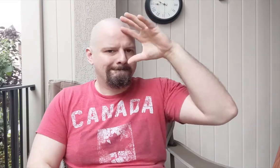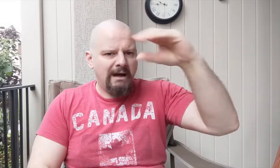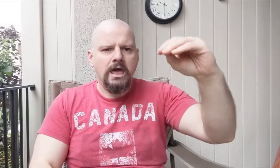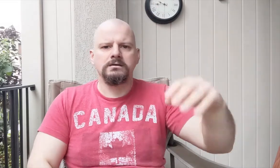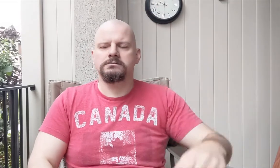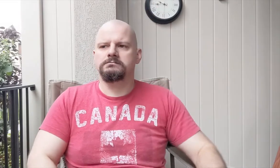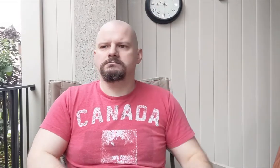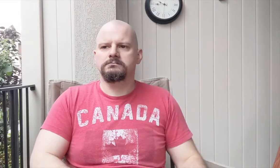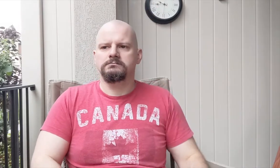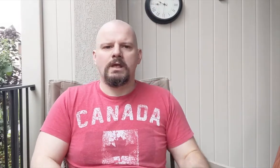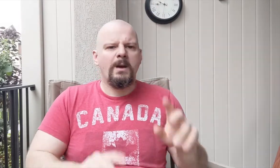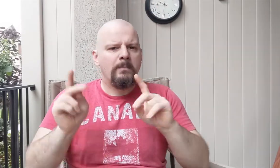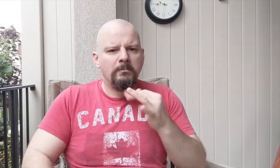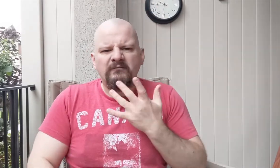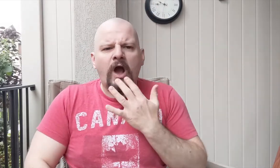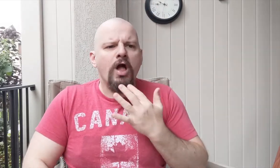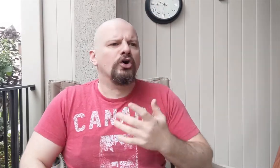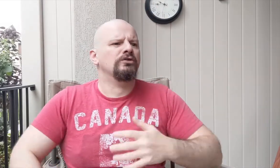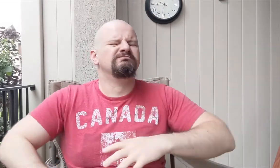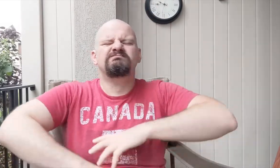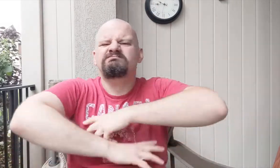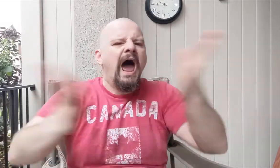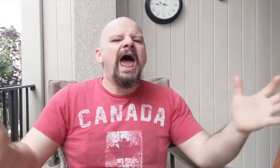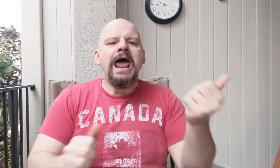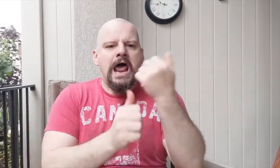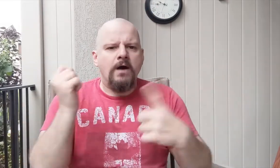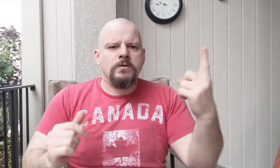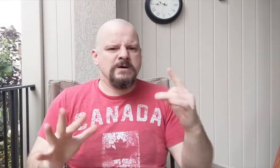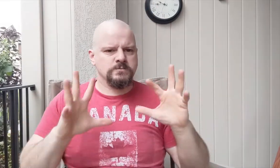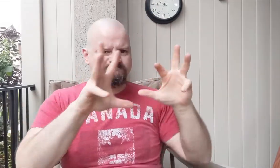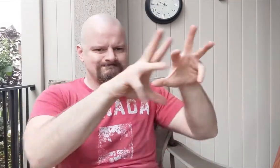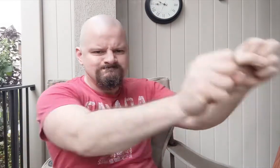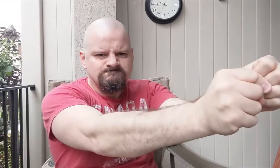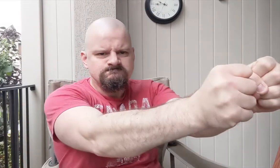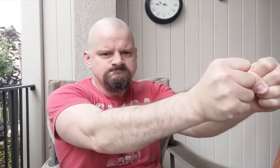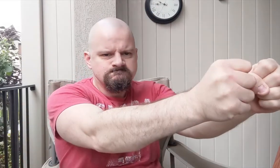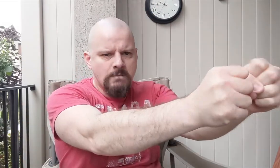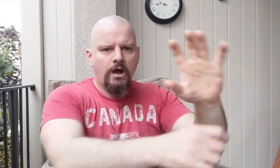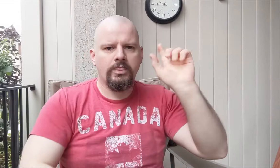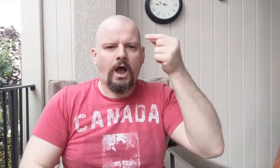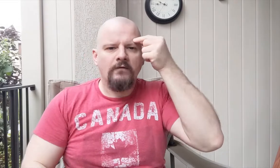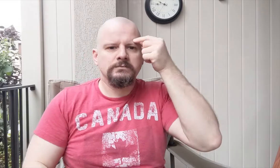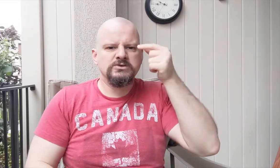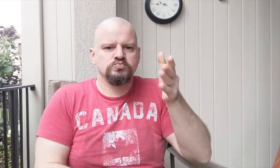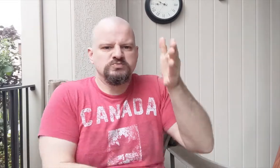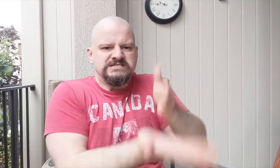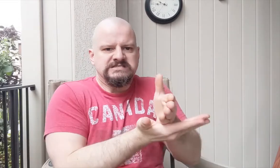Men, People of Colour... Everyone tackle our government